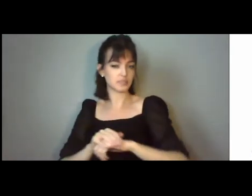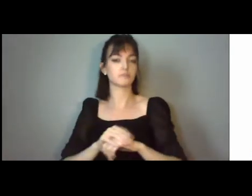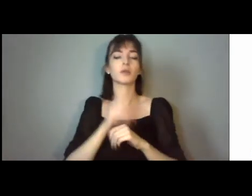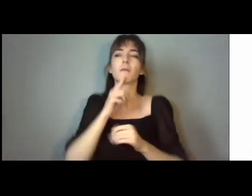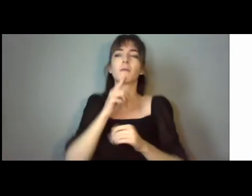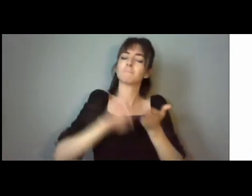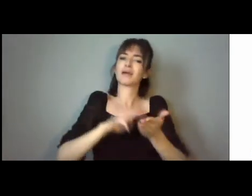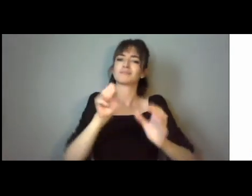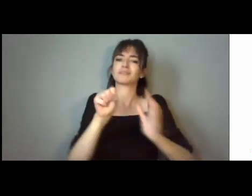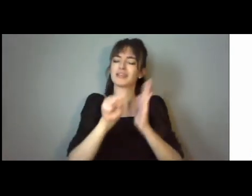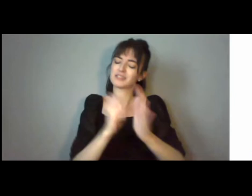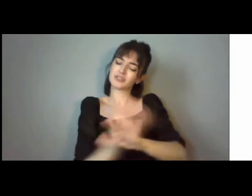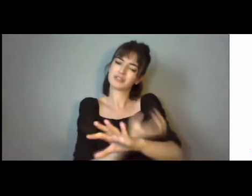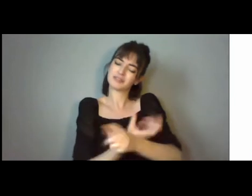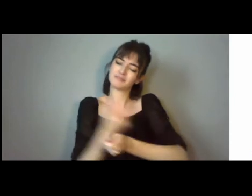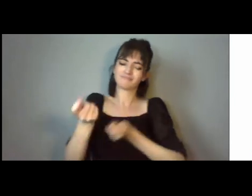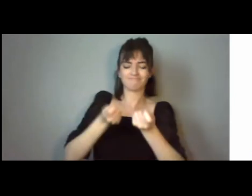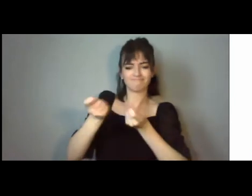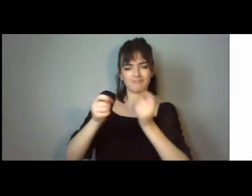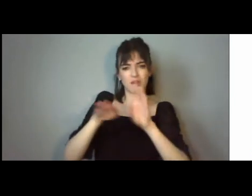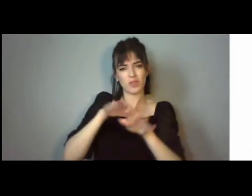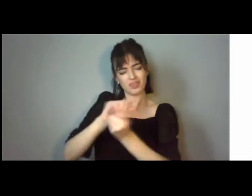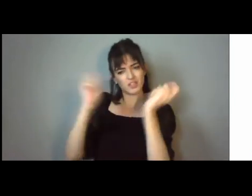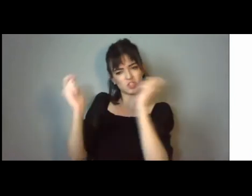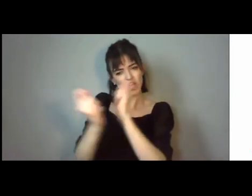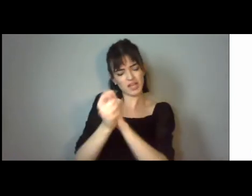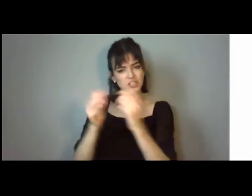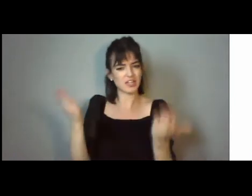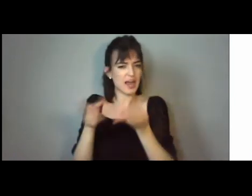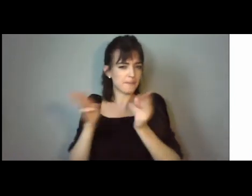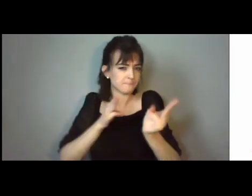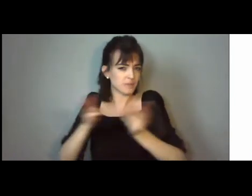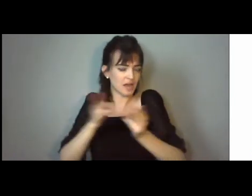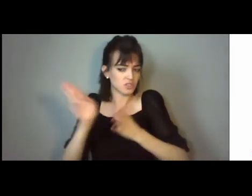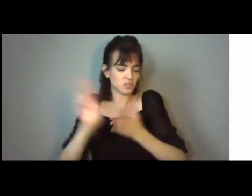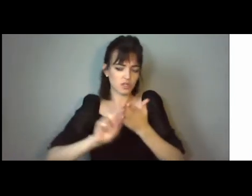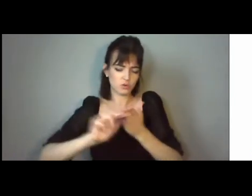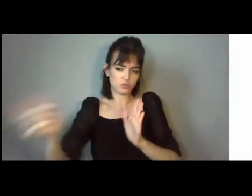complex reform area and the practical application of this right to persons with disabilities.